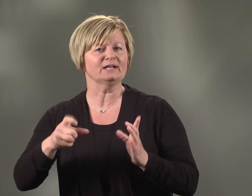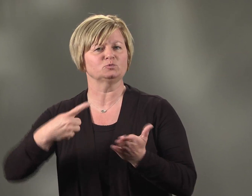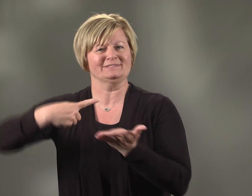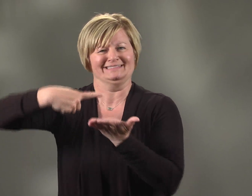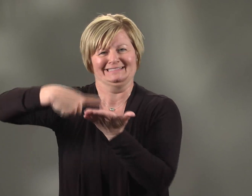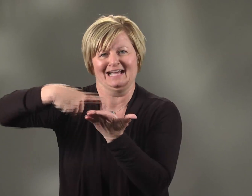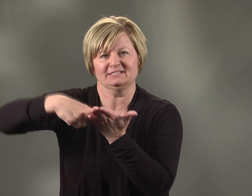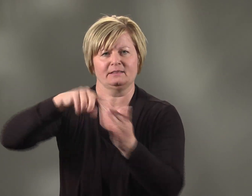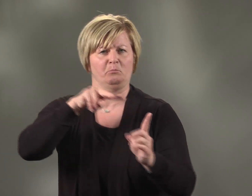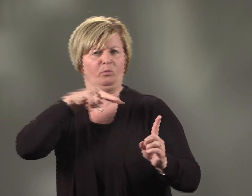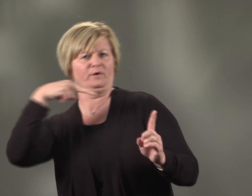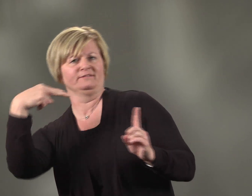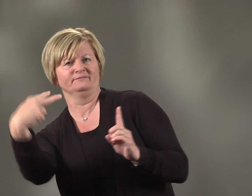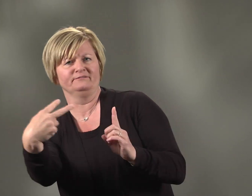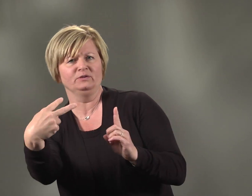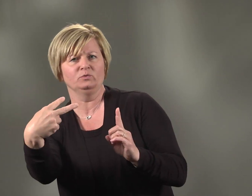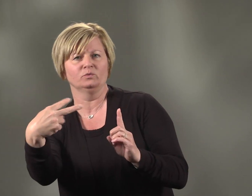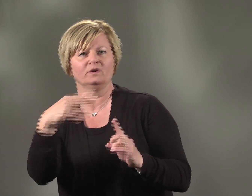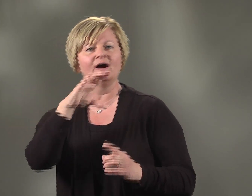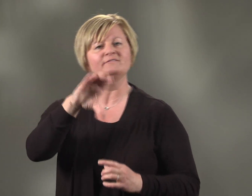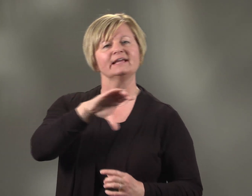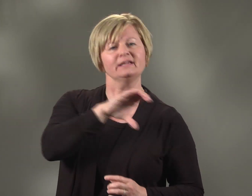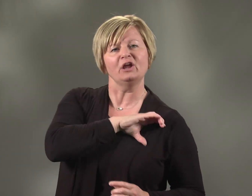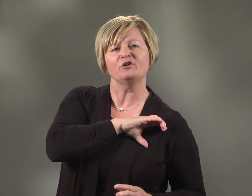the point of view of a character from a story they read.